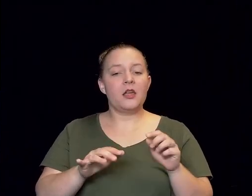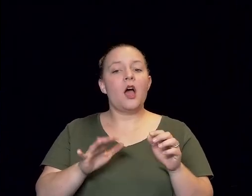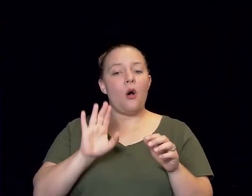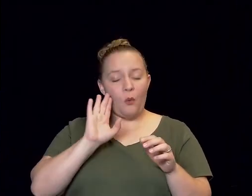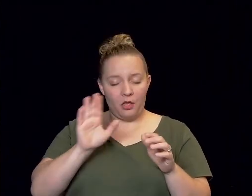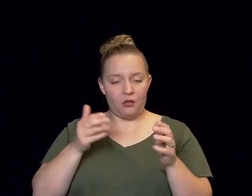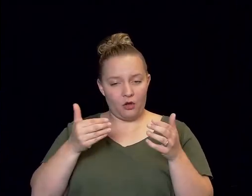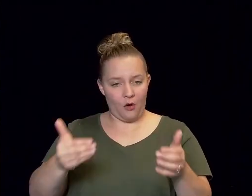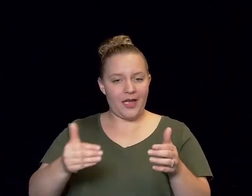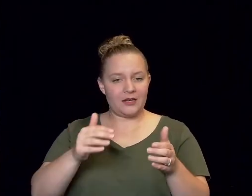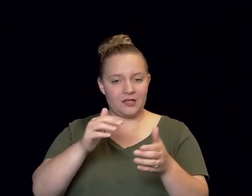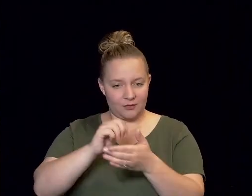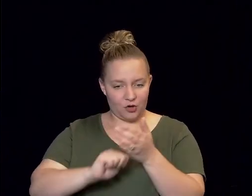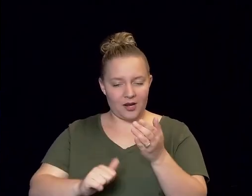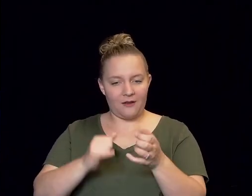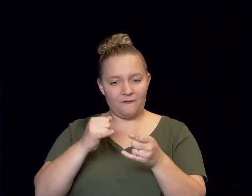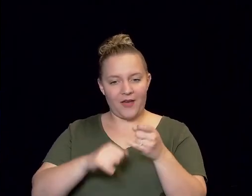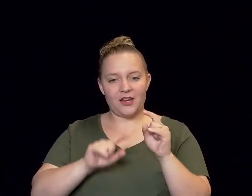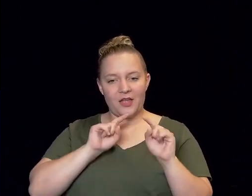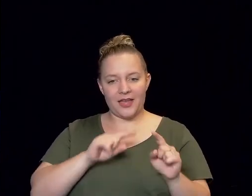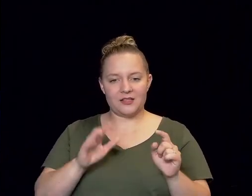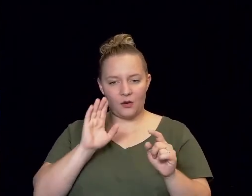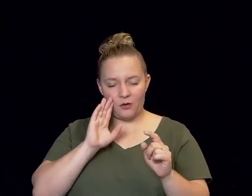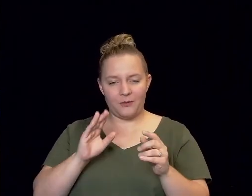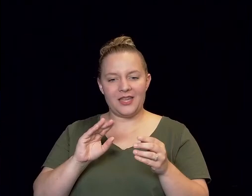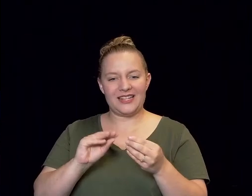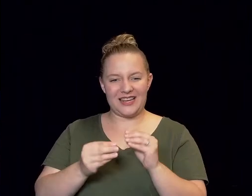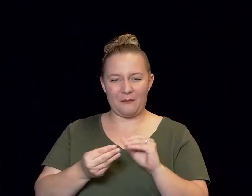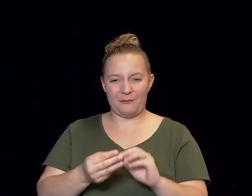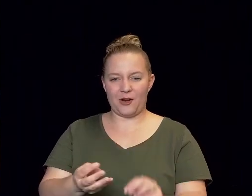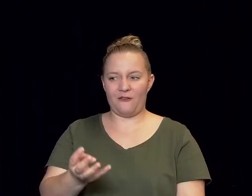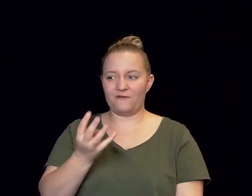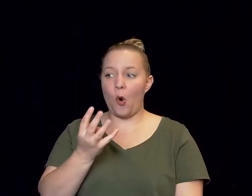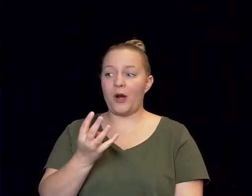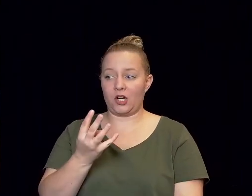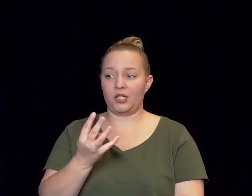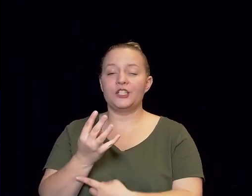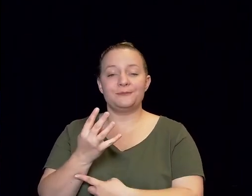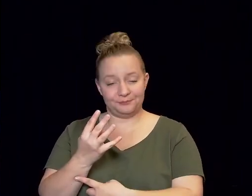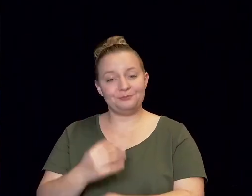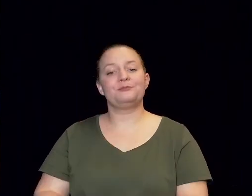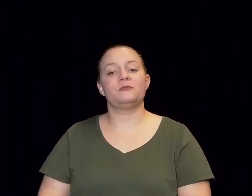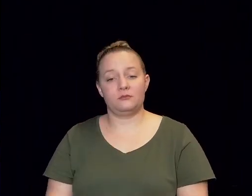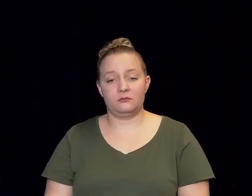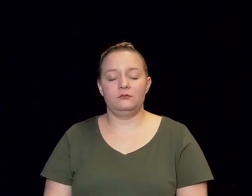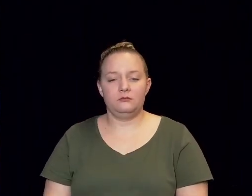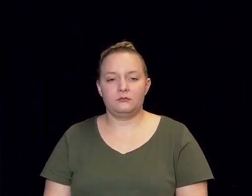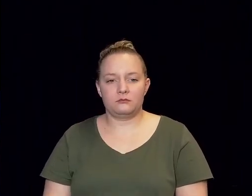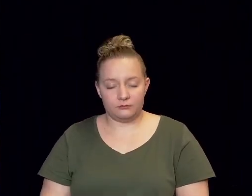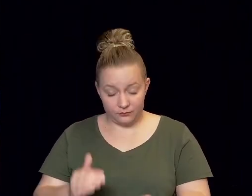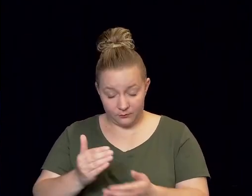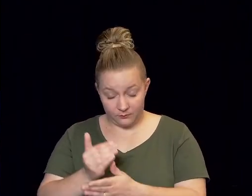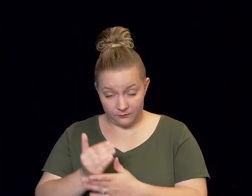final answer here, we are going to get the number 4. Alrighty, so now we're gonna practice this